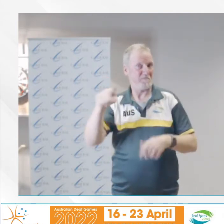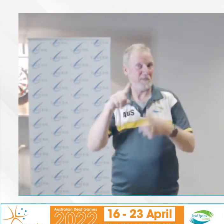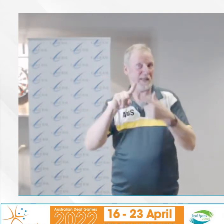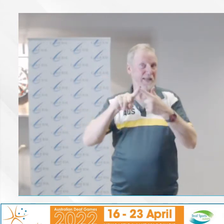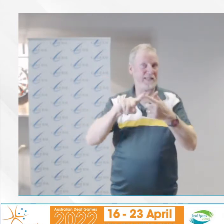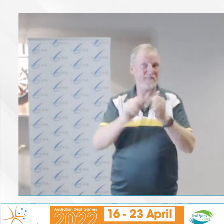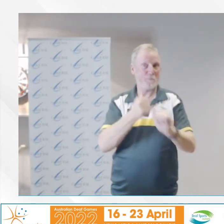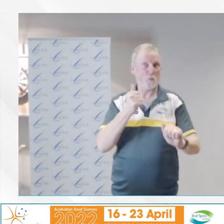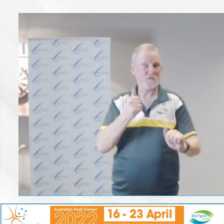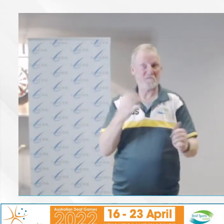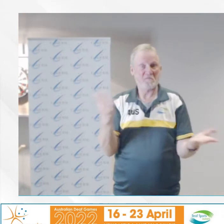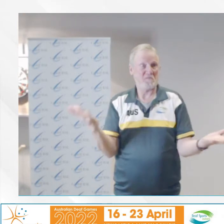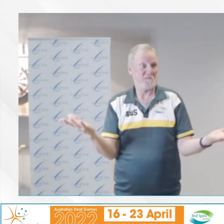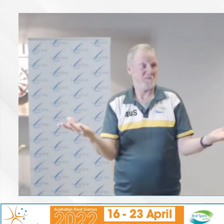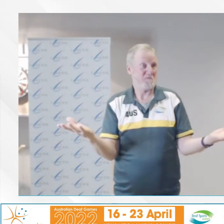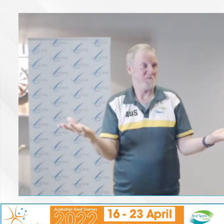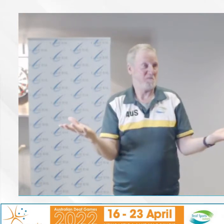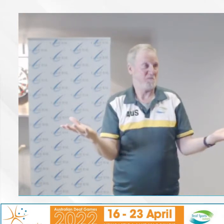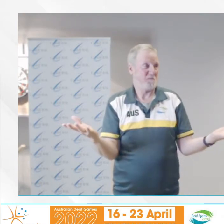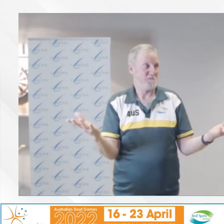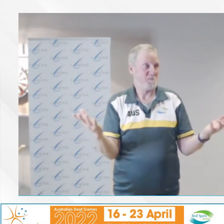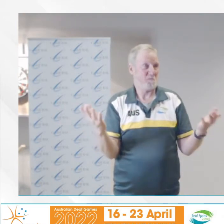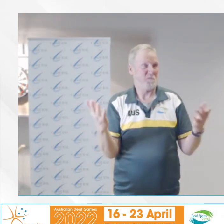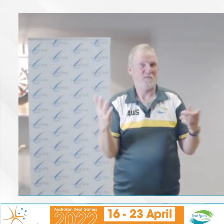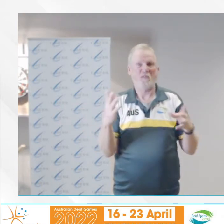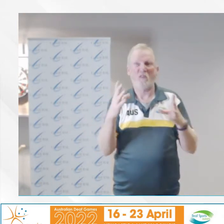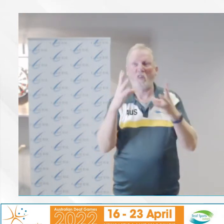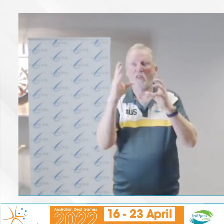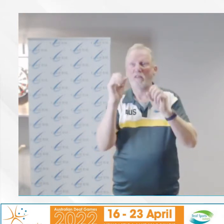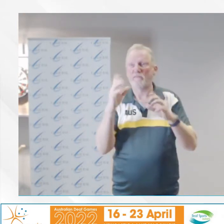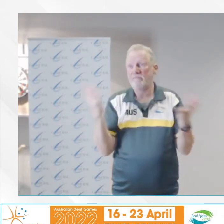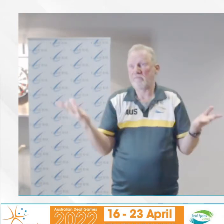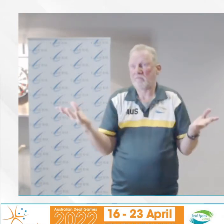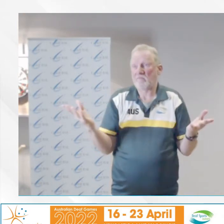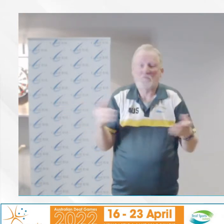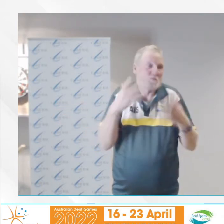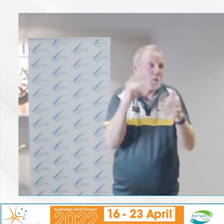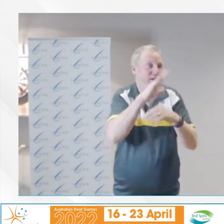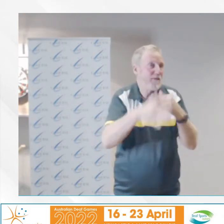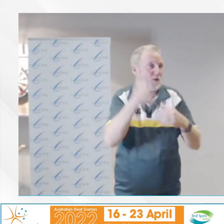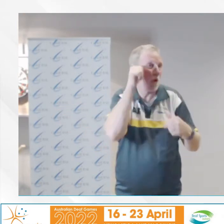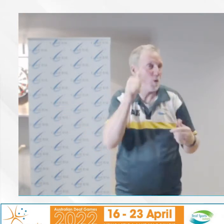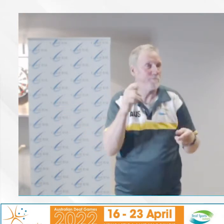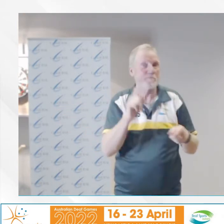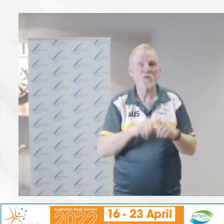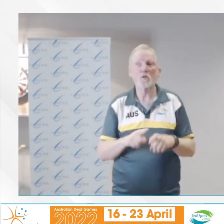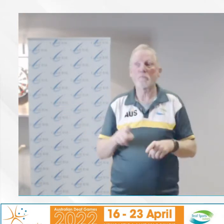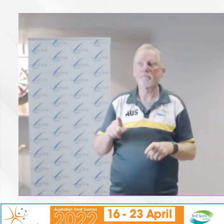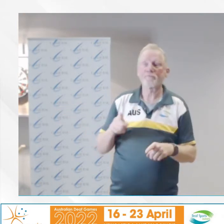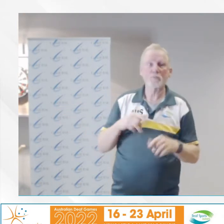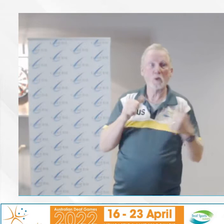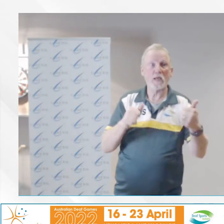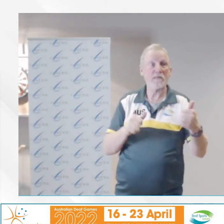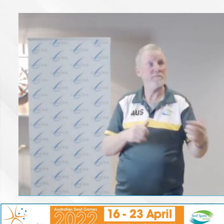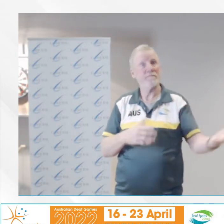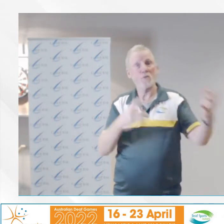yeah especially yeah that's a big sporting event for them so you never know that might be